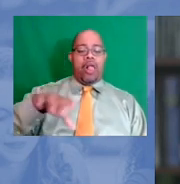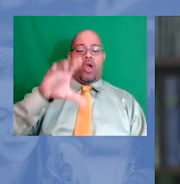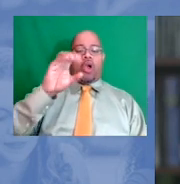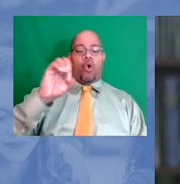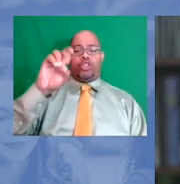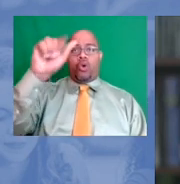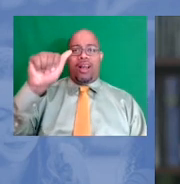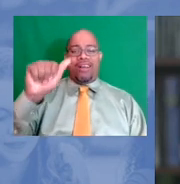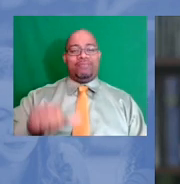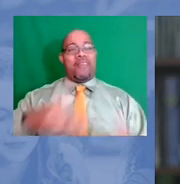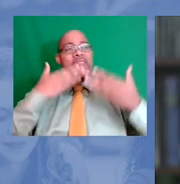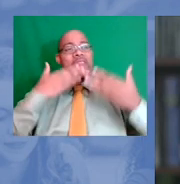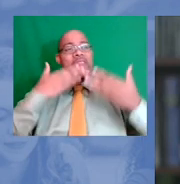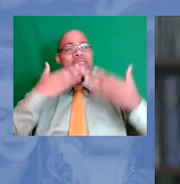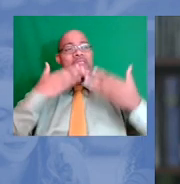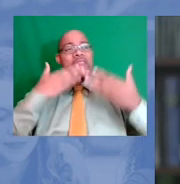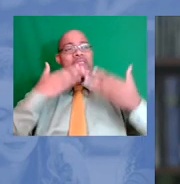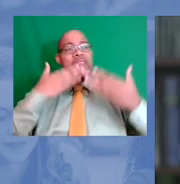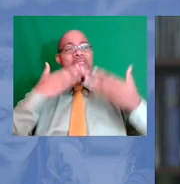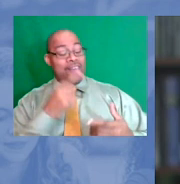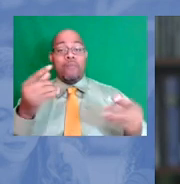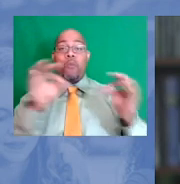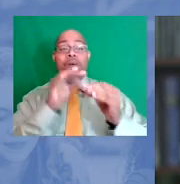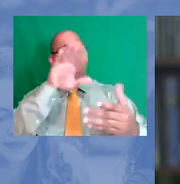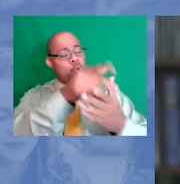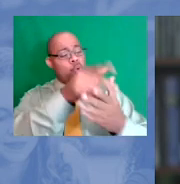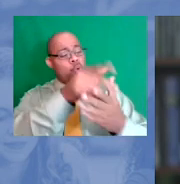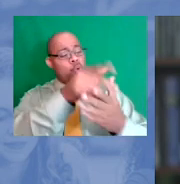MORE IMPORTANTLY FOR ALL YOU DO FOR THE STUDENTS WE SERVE.